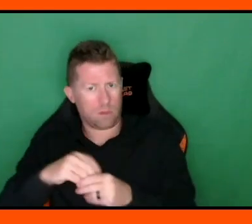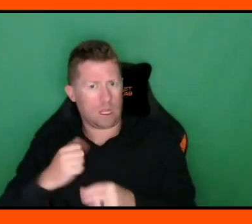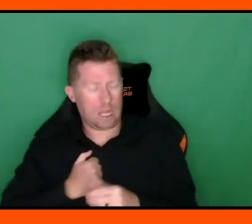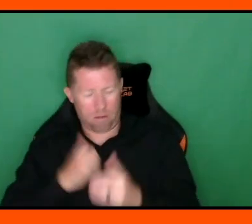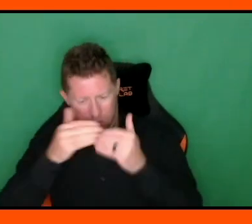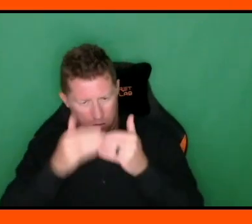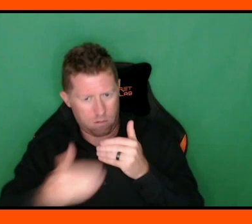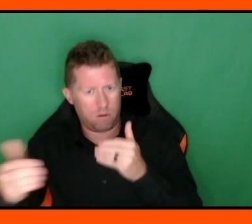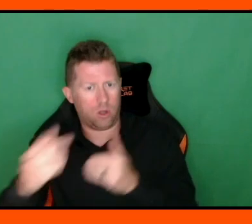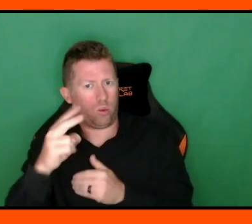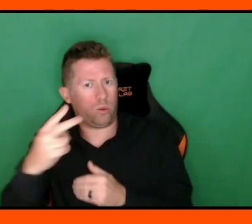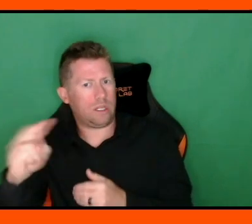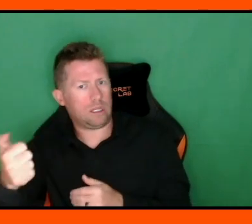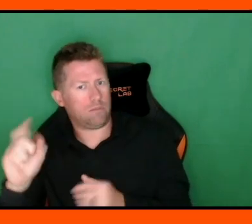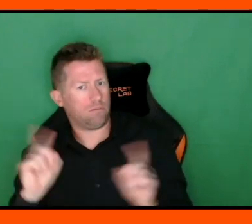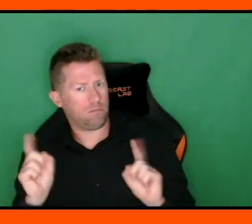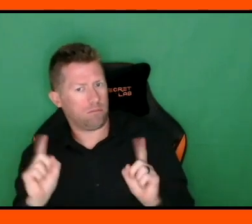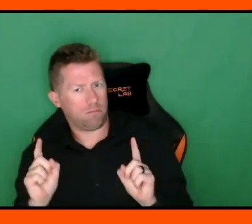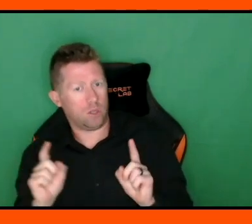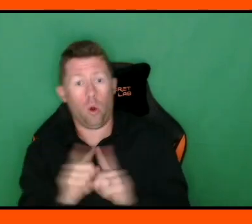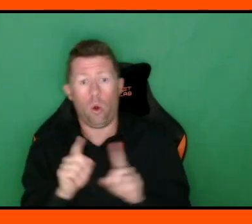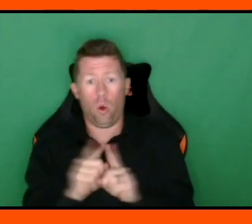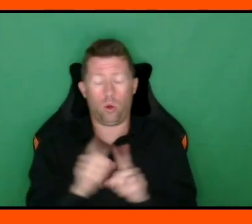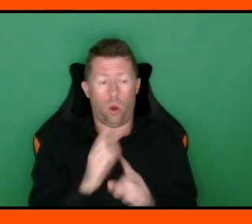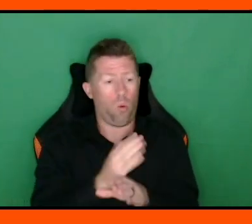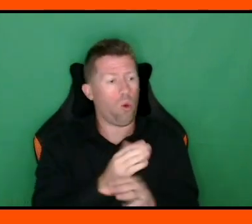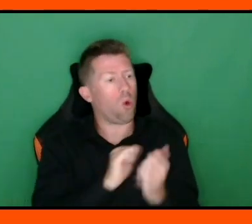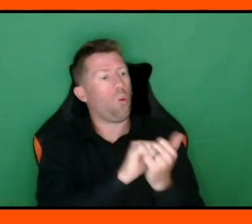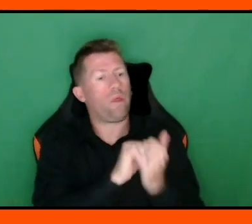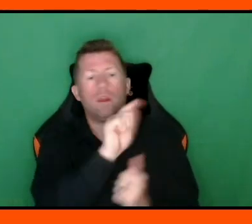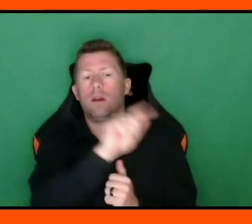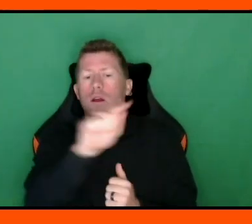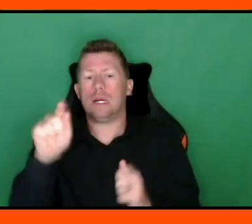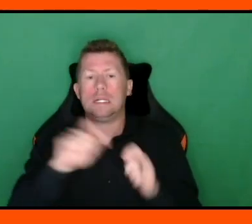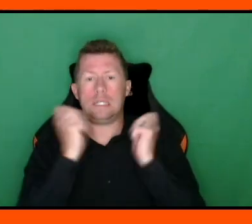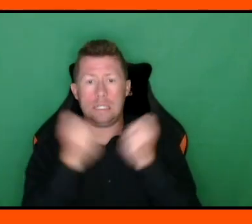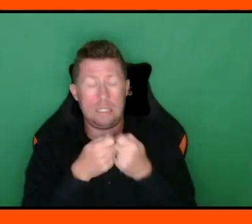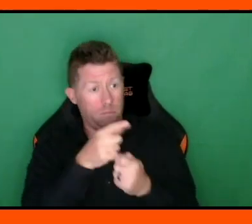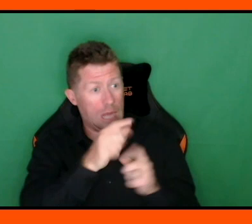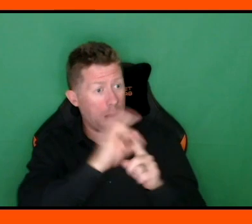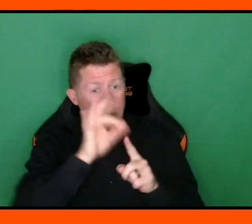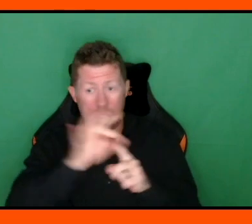We’ll also be working with the team on any updates they make to their standard of the question